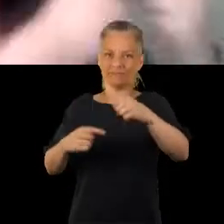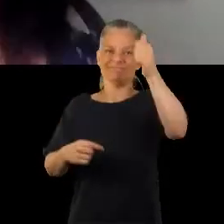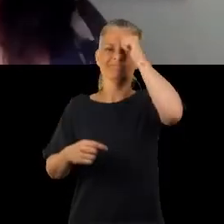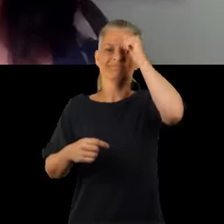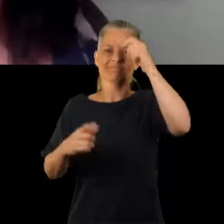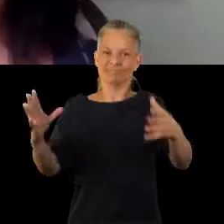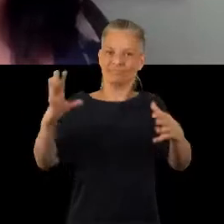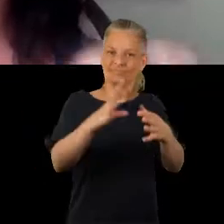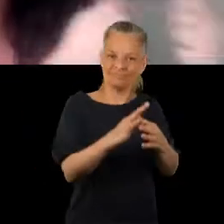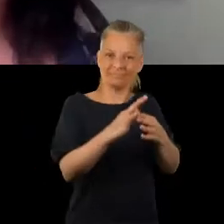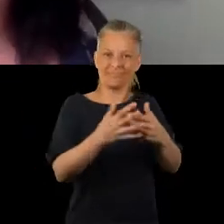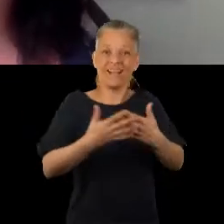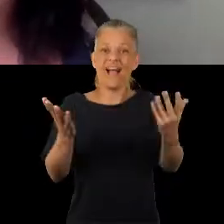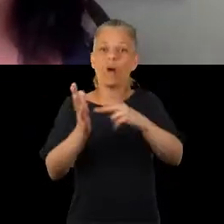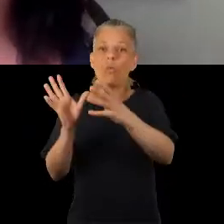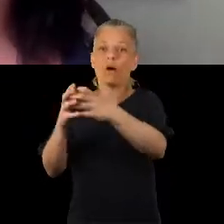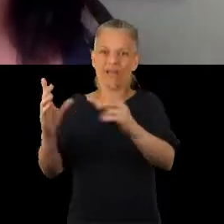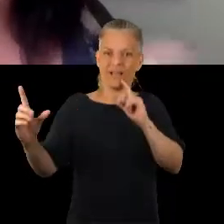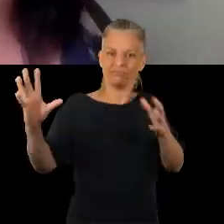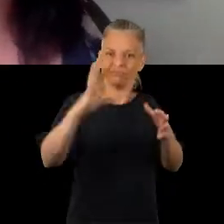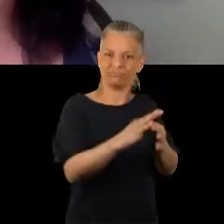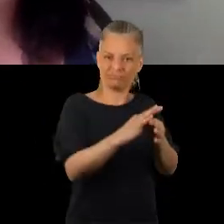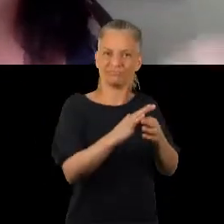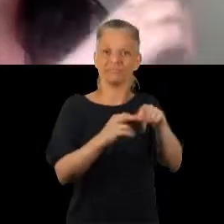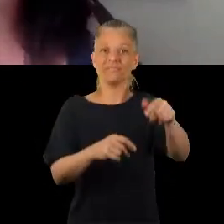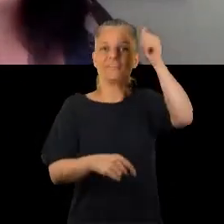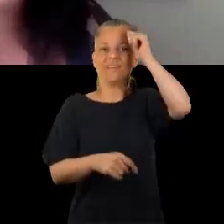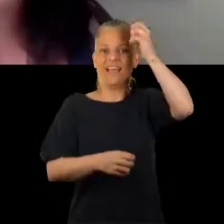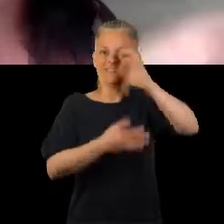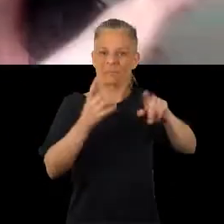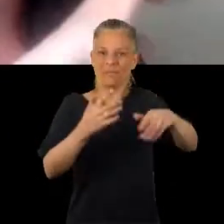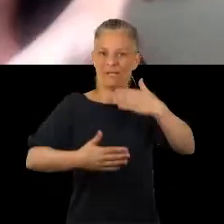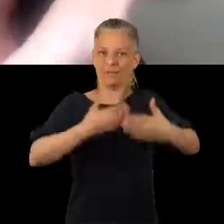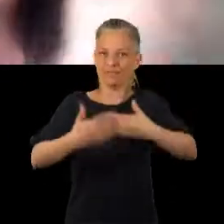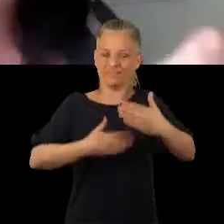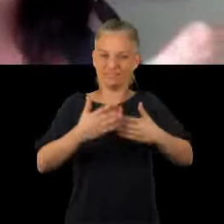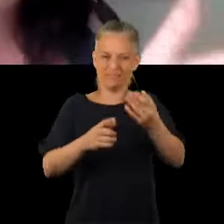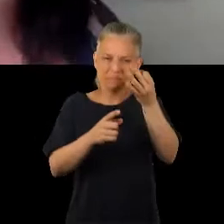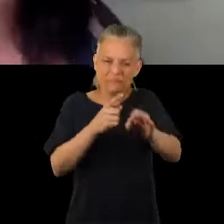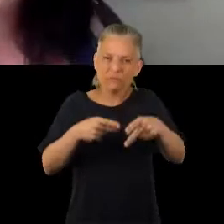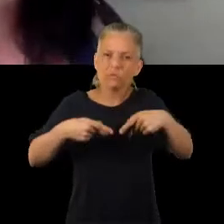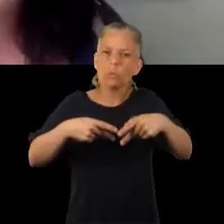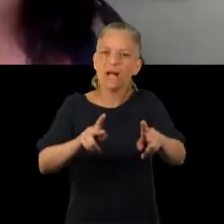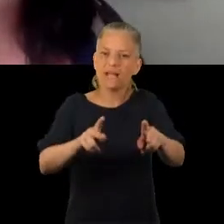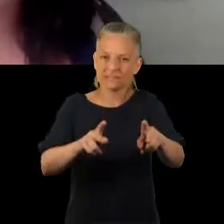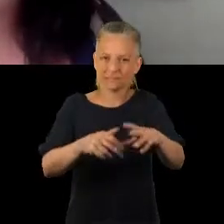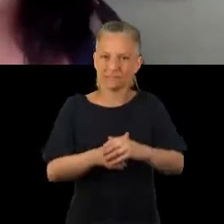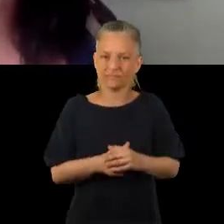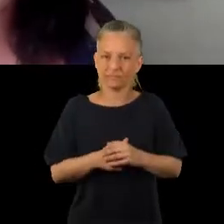there’s a map for that already, we’ve already got that. Hearing Voices Network, Intentional Peer Support. There’s a lot of work that the Scottish Recovery Network have already done,